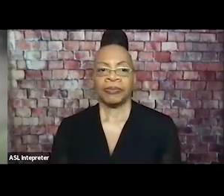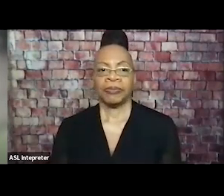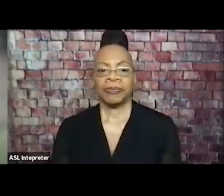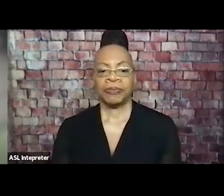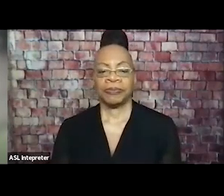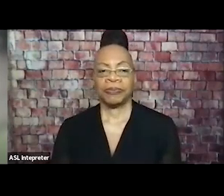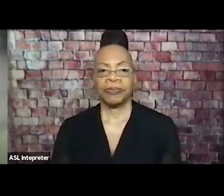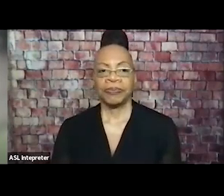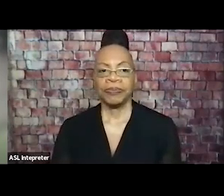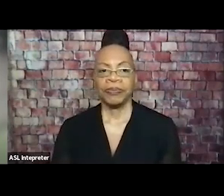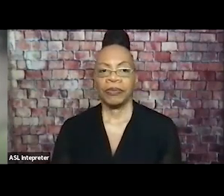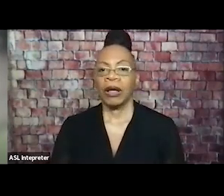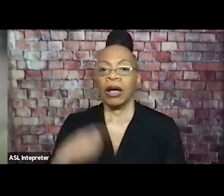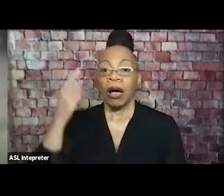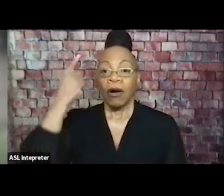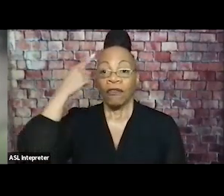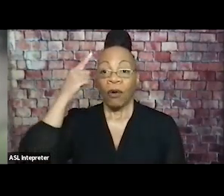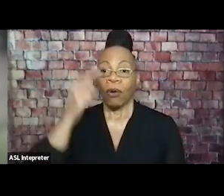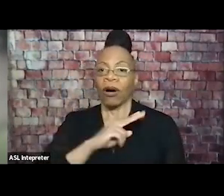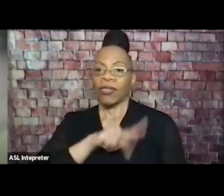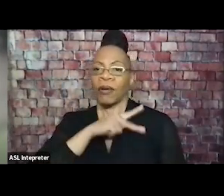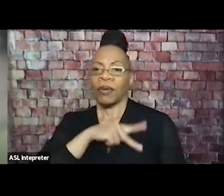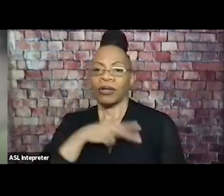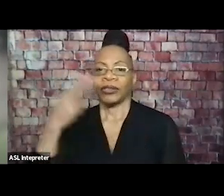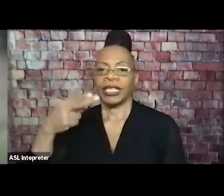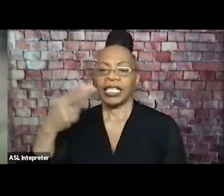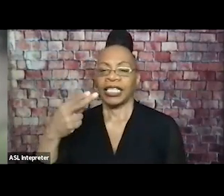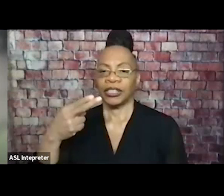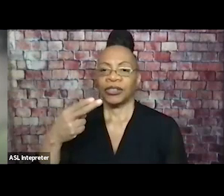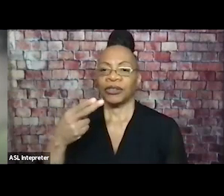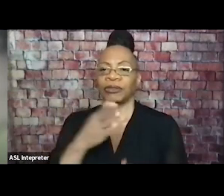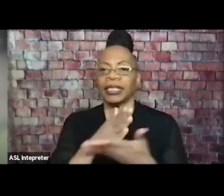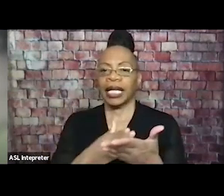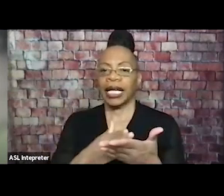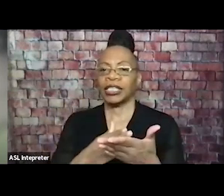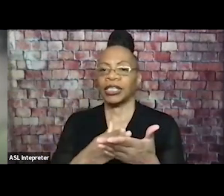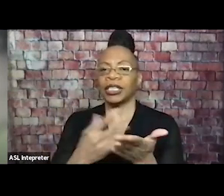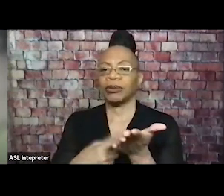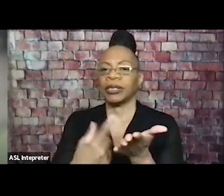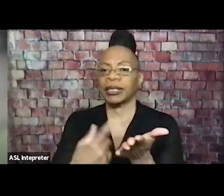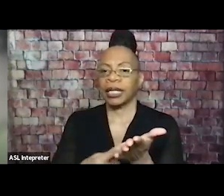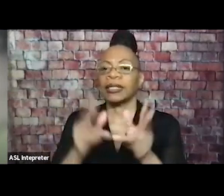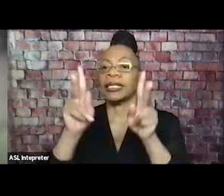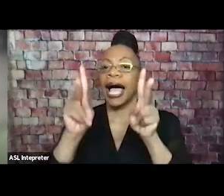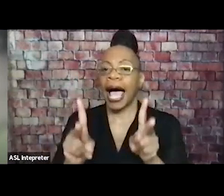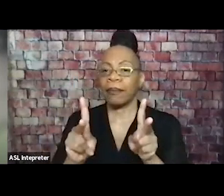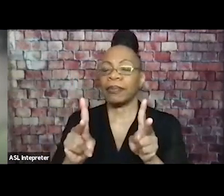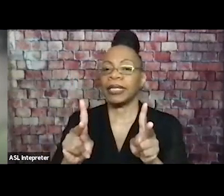For the personal history section. So this is going to cover the applicant's childhood, any of their trauma history,